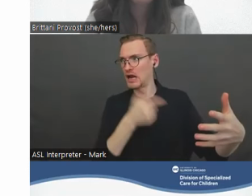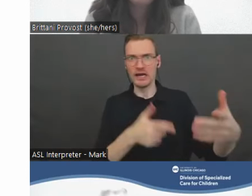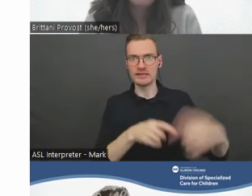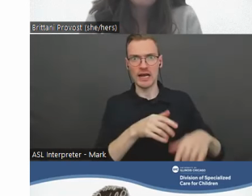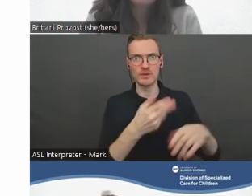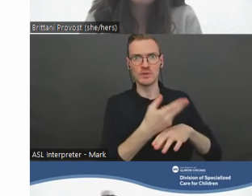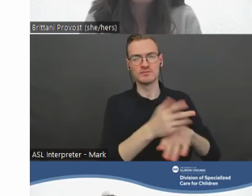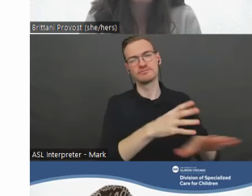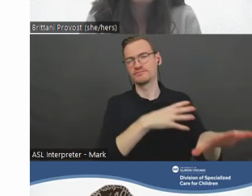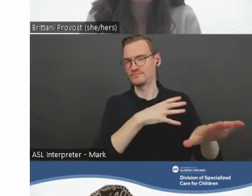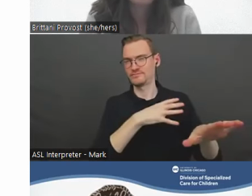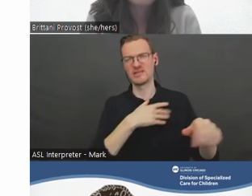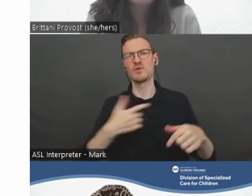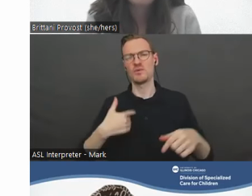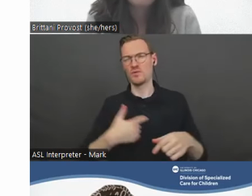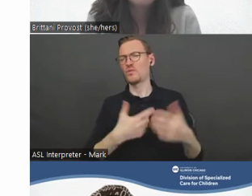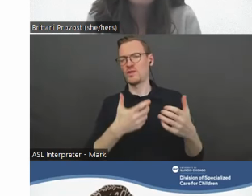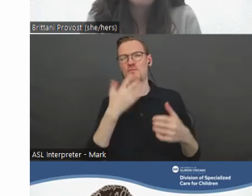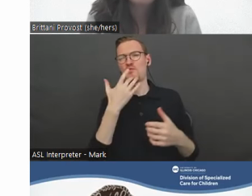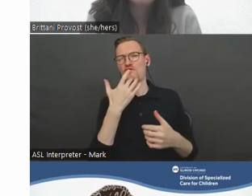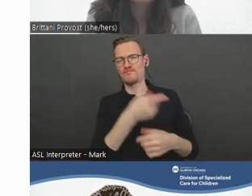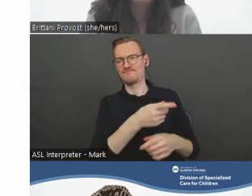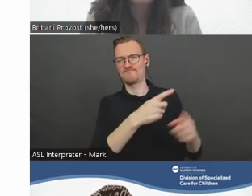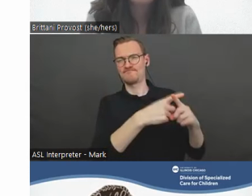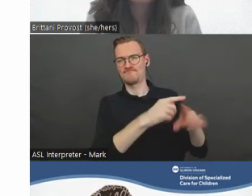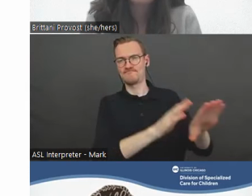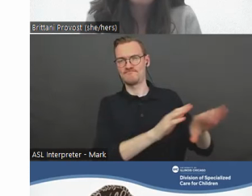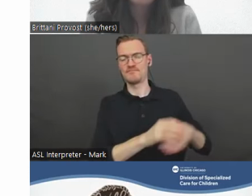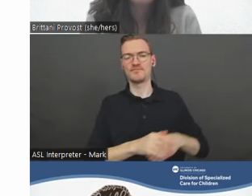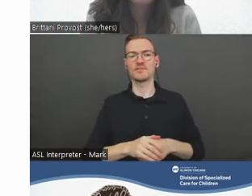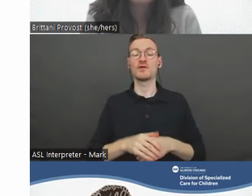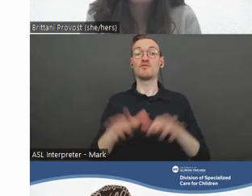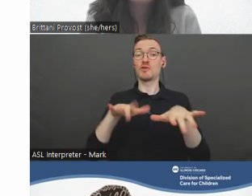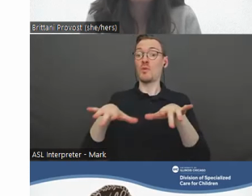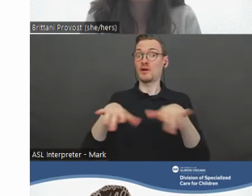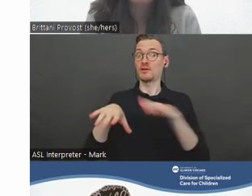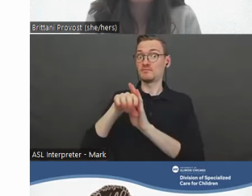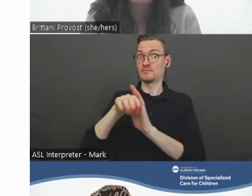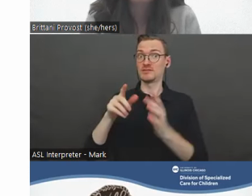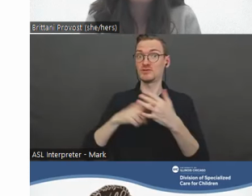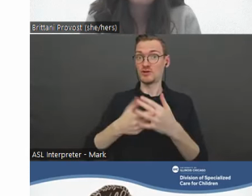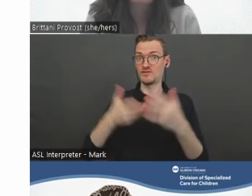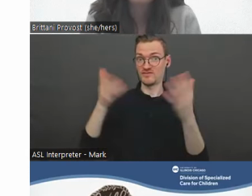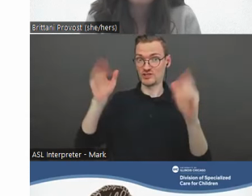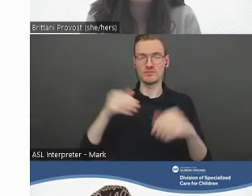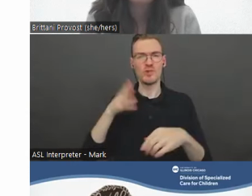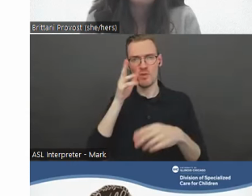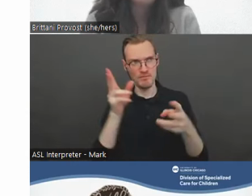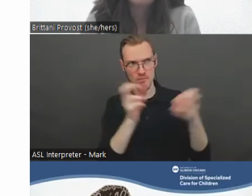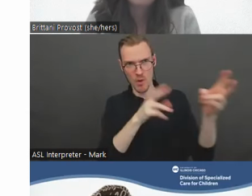We are recording the presentation so the recording's already been started. The recording is going to be posted to the DSCC website sometime in the coming days or